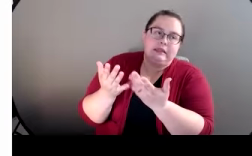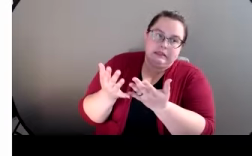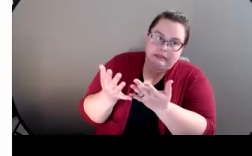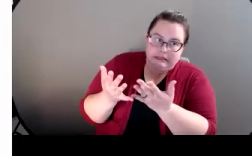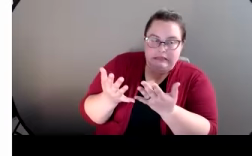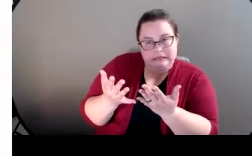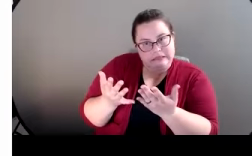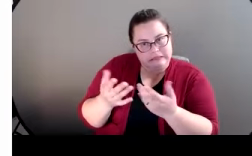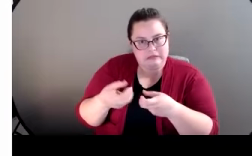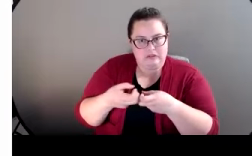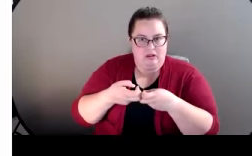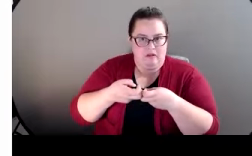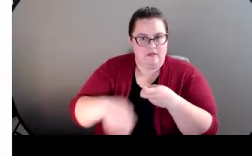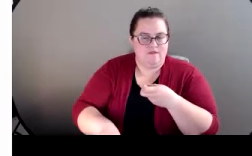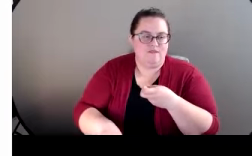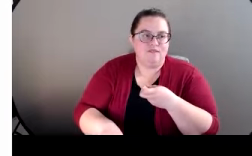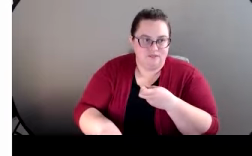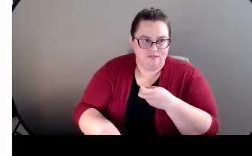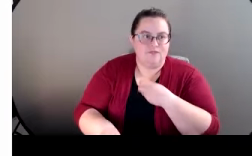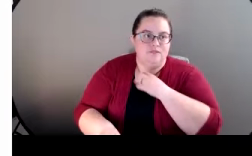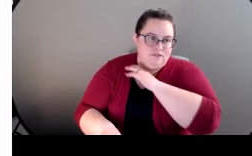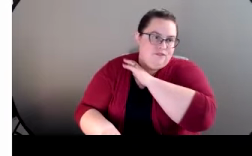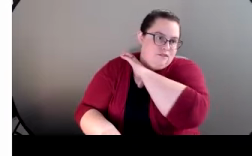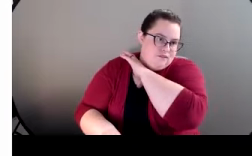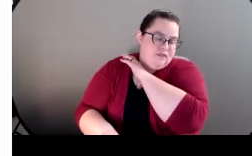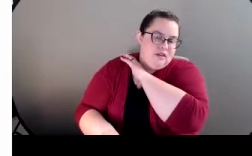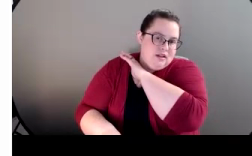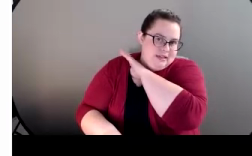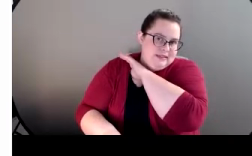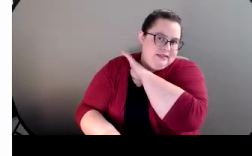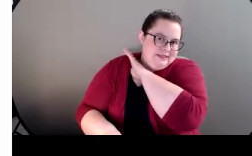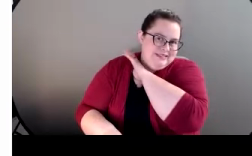And you probably want to think about staying away from that.